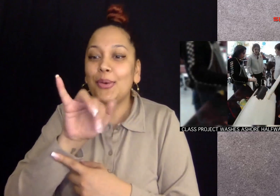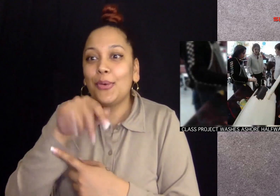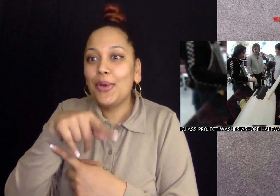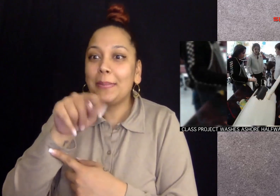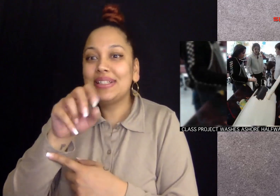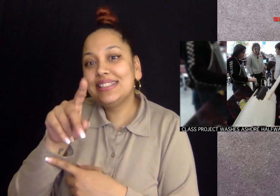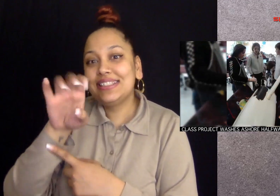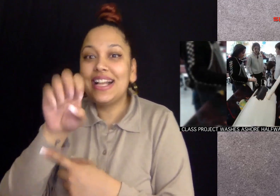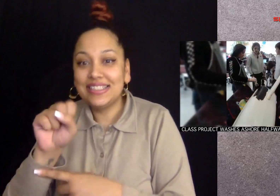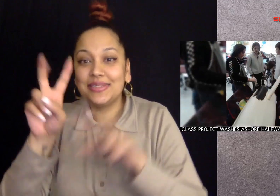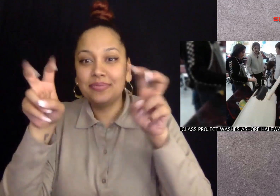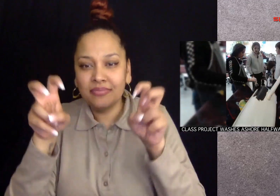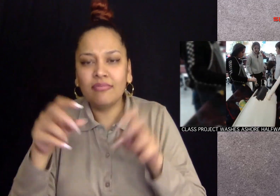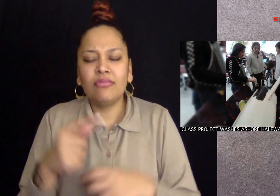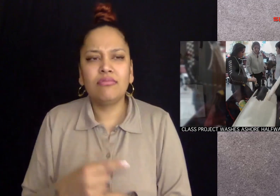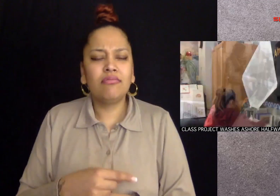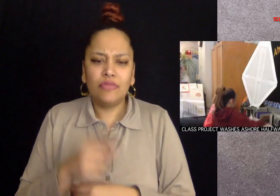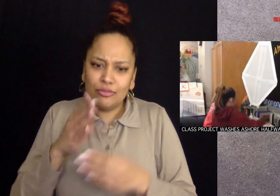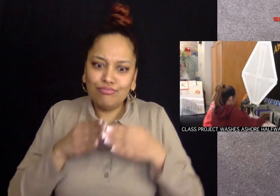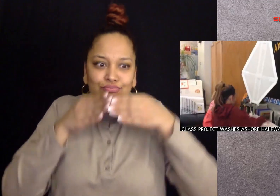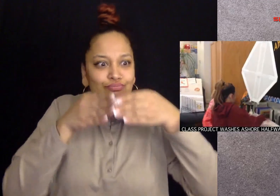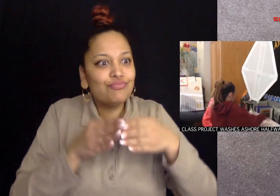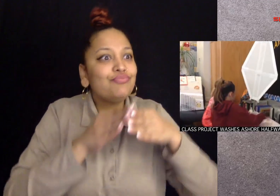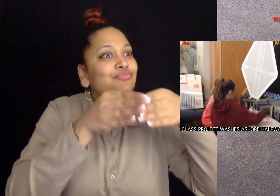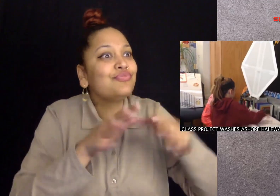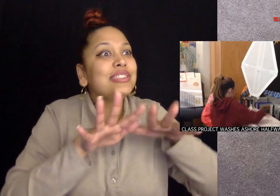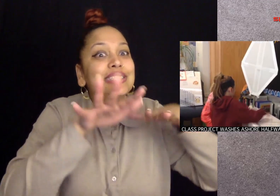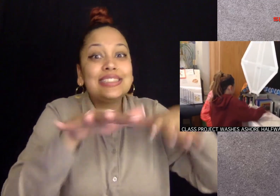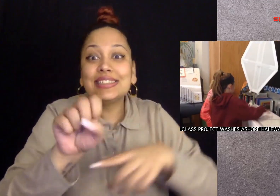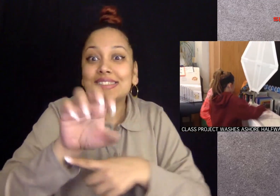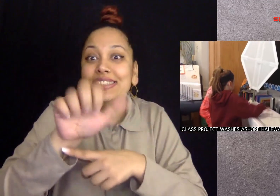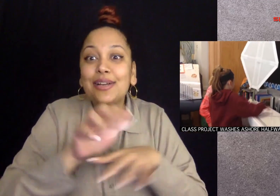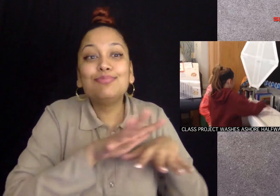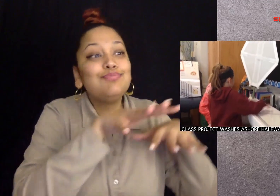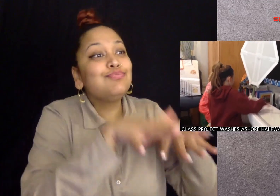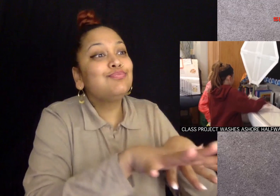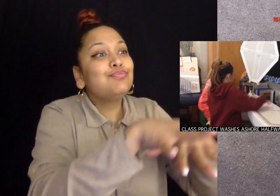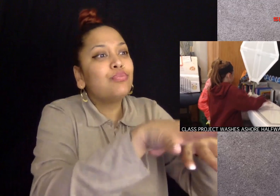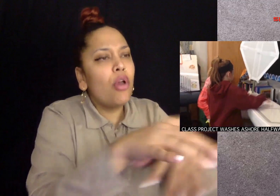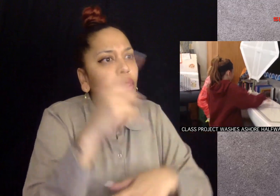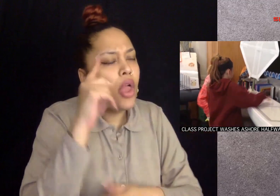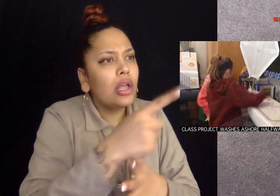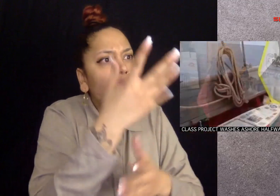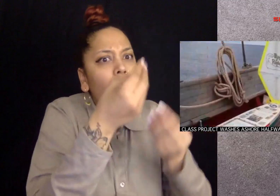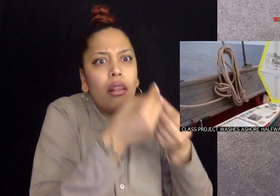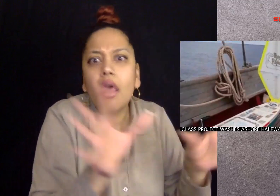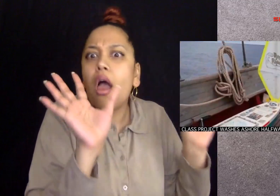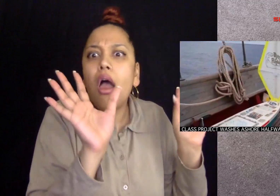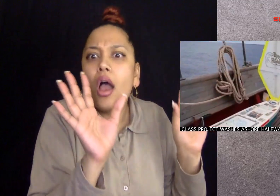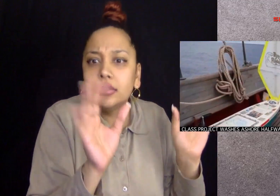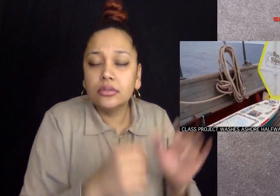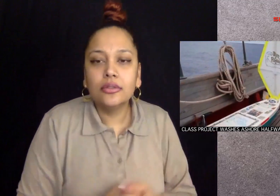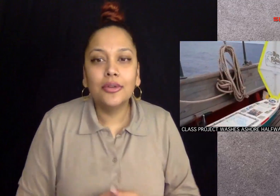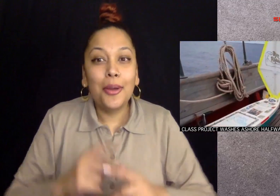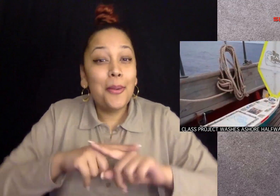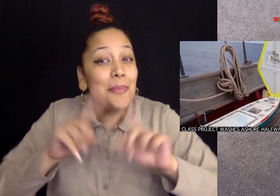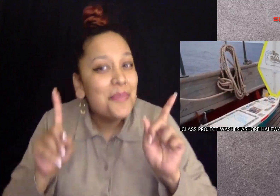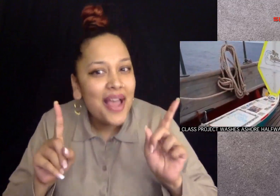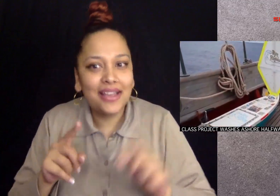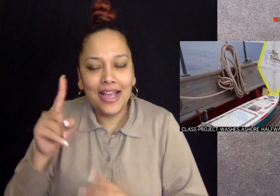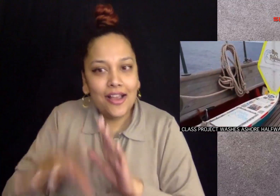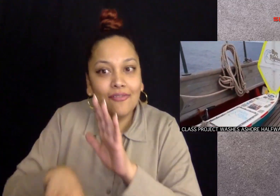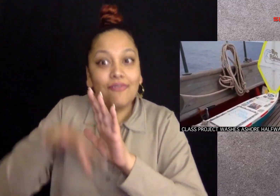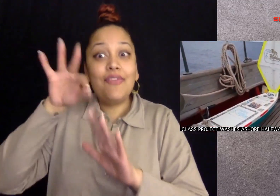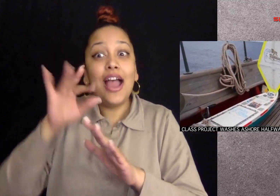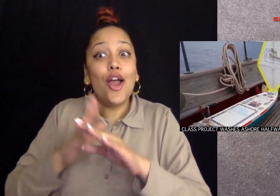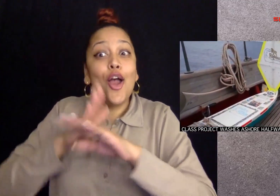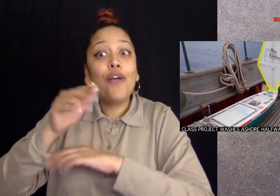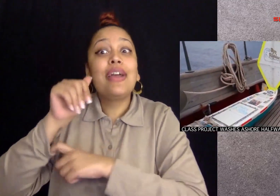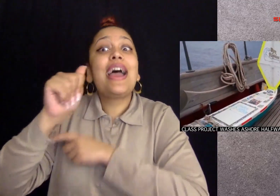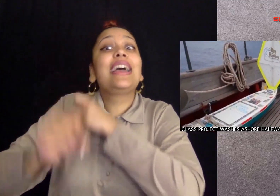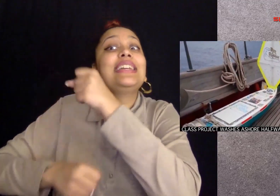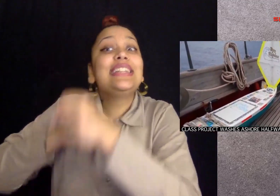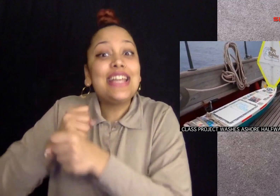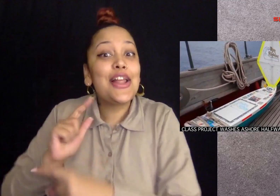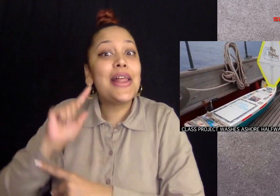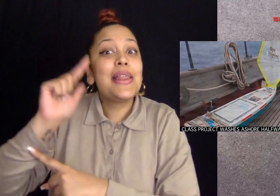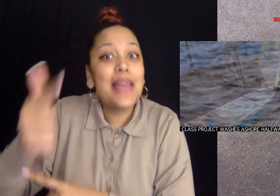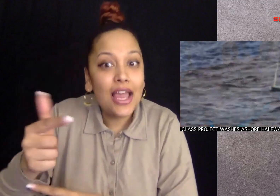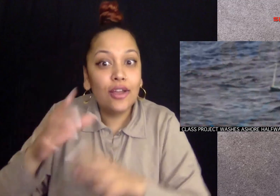entitled Rye Riptides was thought to be lost at sea but it was found over a year later